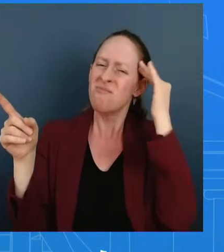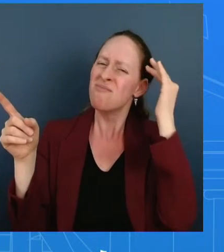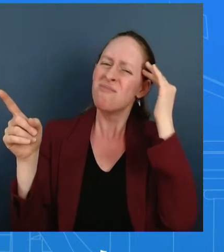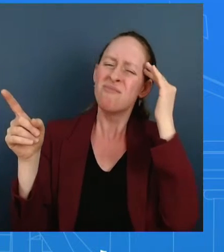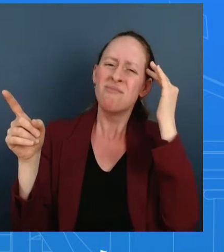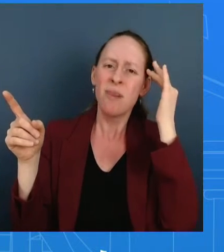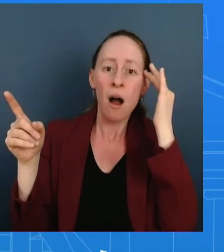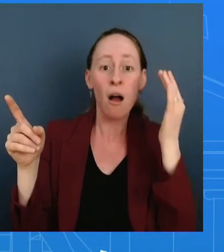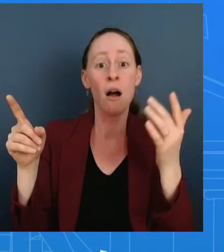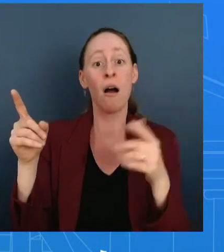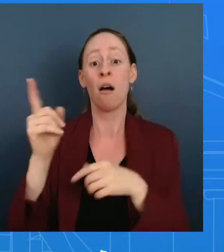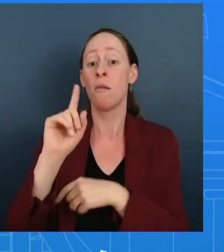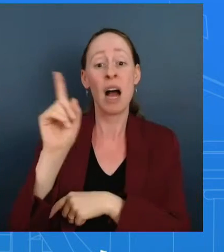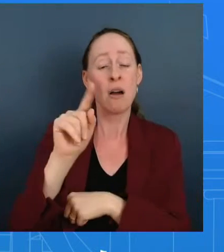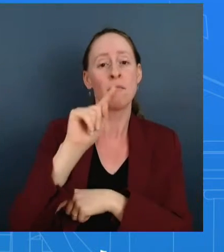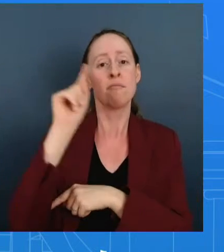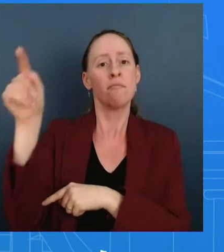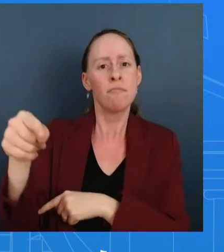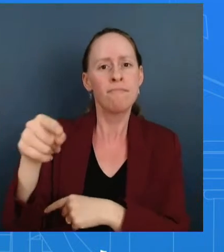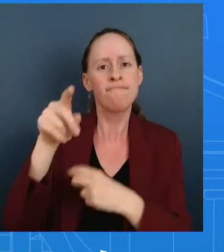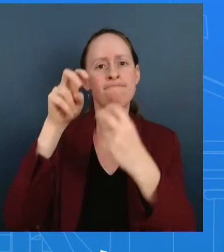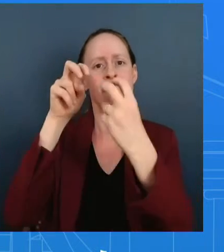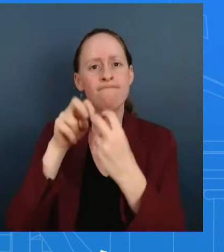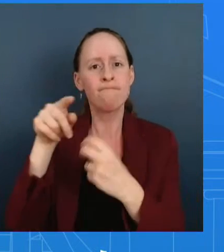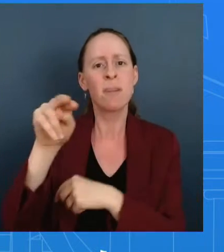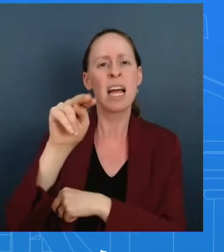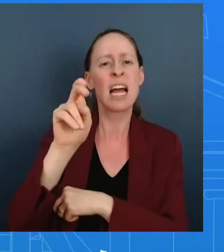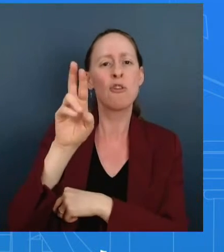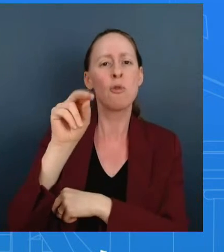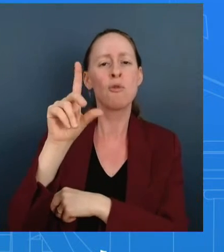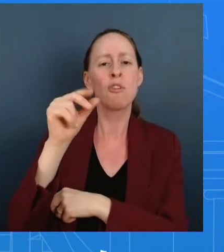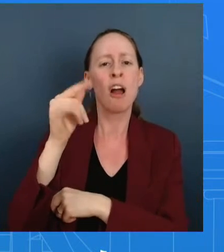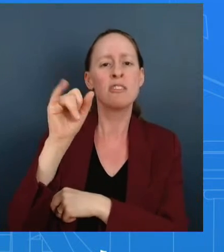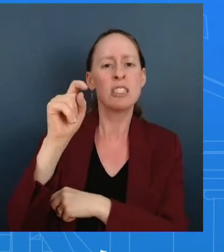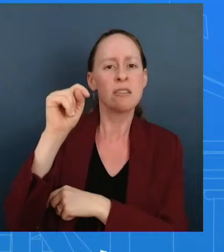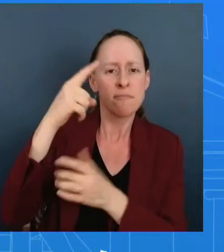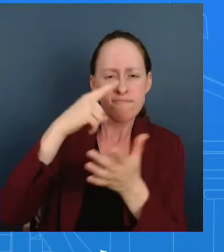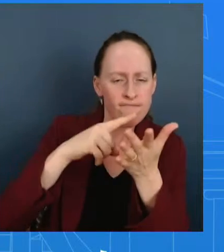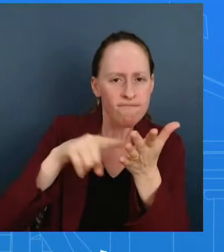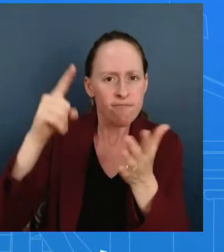And just to give you a quote from that -- from the report most recently in February: